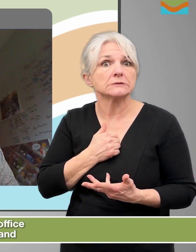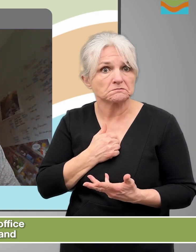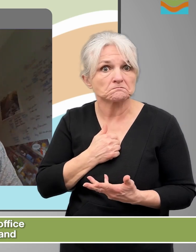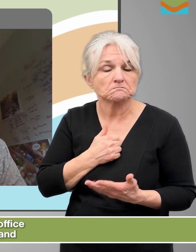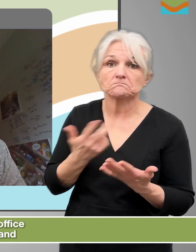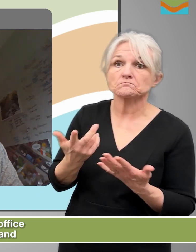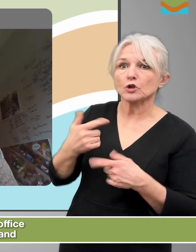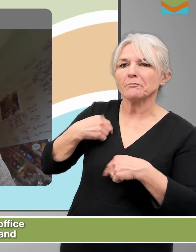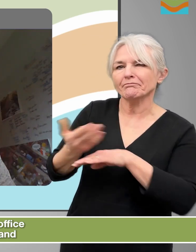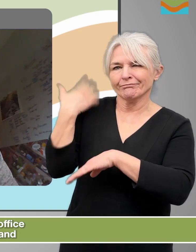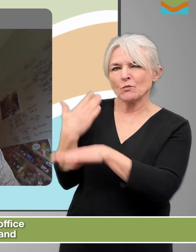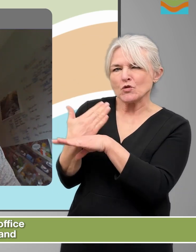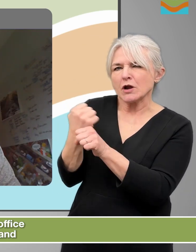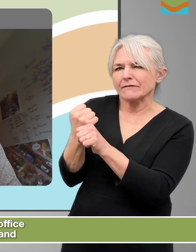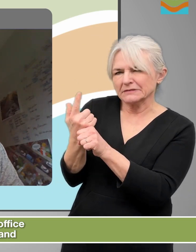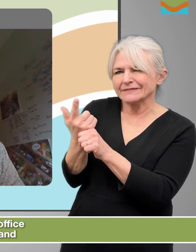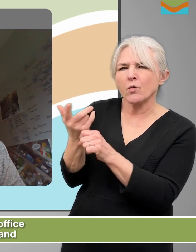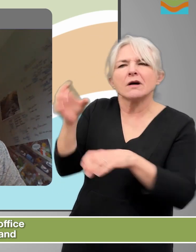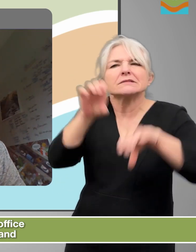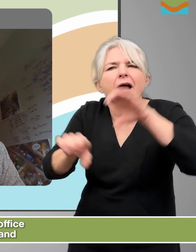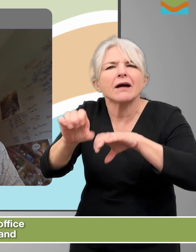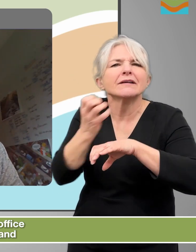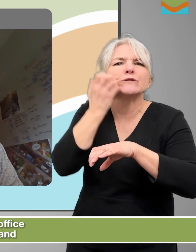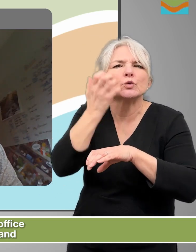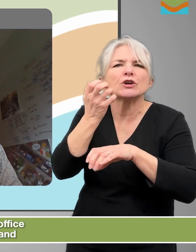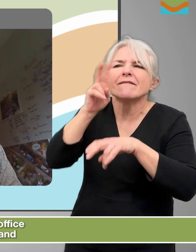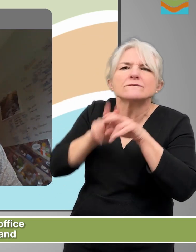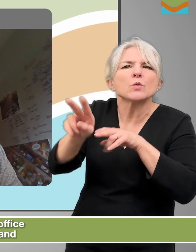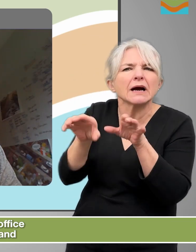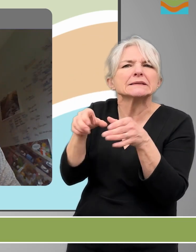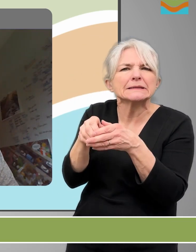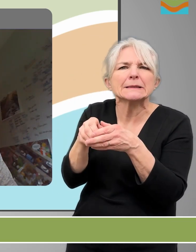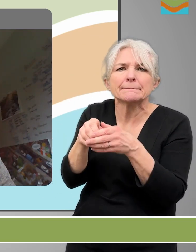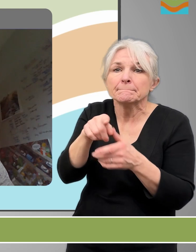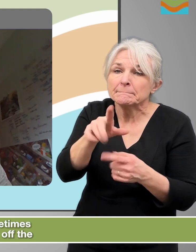So I was in the government office for Science in the Futures and Foresight team,